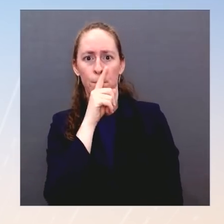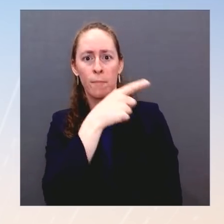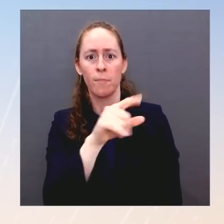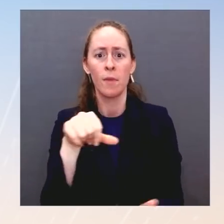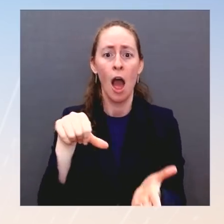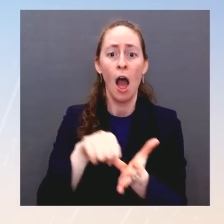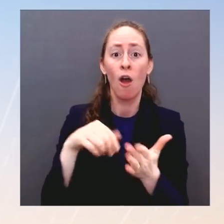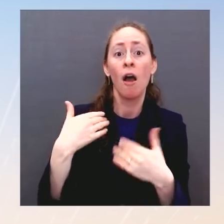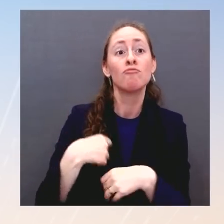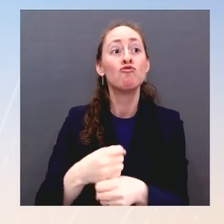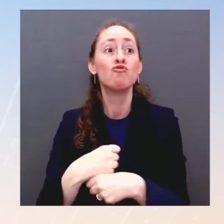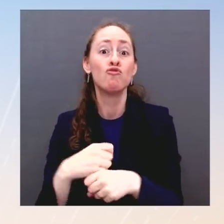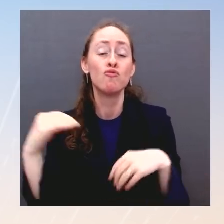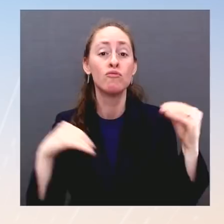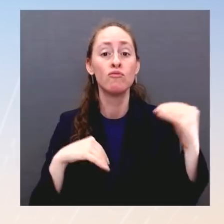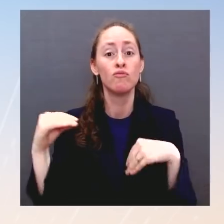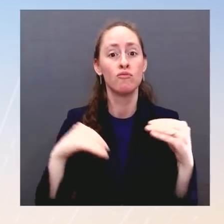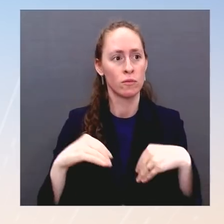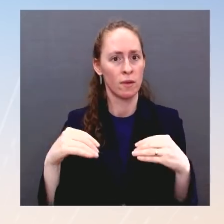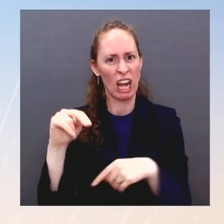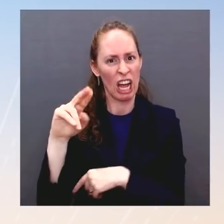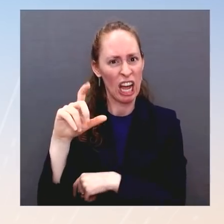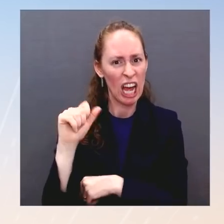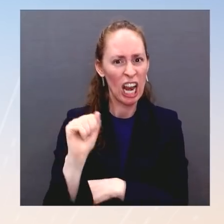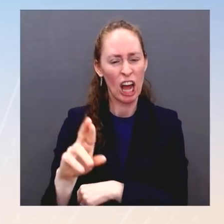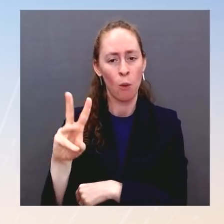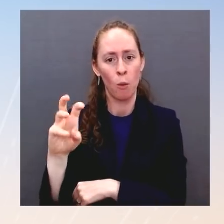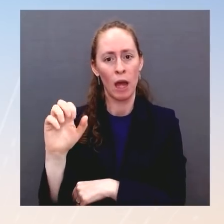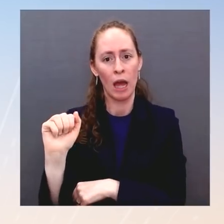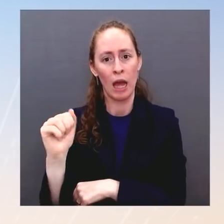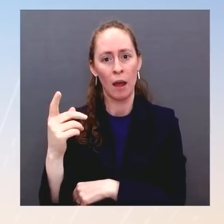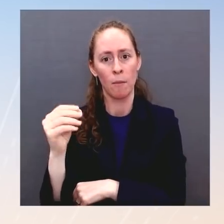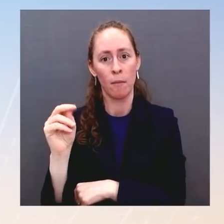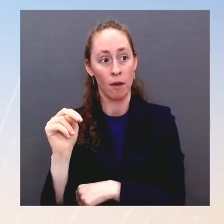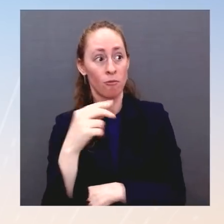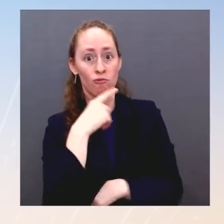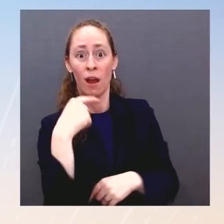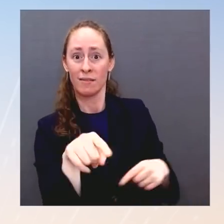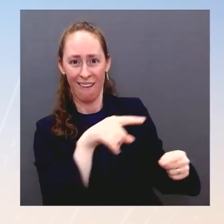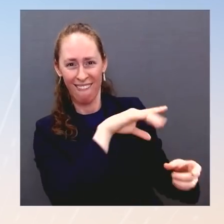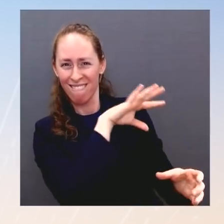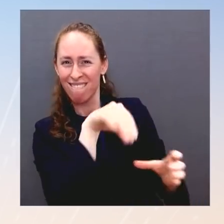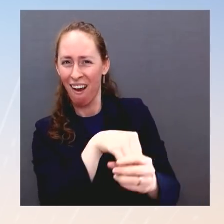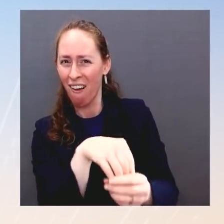The Press: Okay. There's a report in The New York Times that you guys kept asking China to help you stop Russia